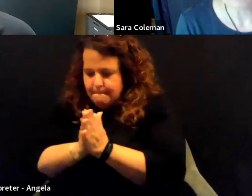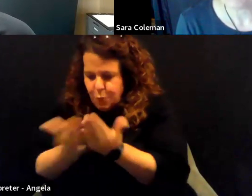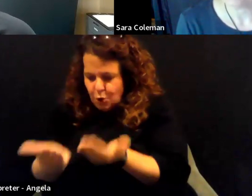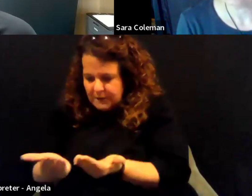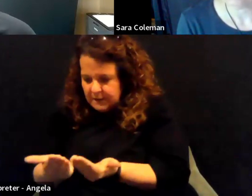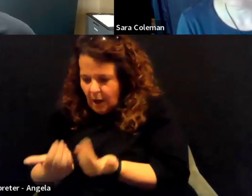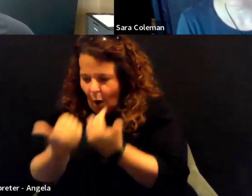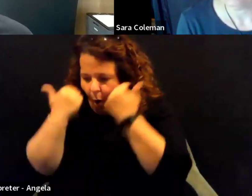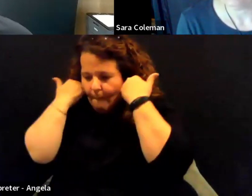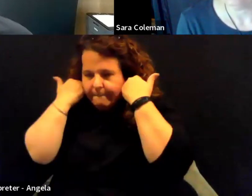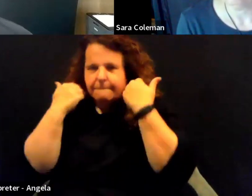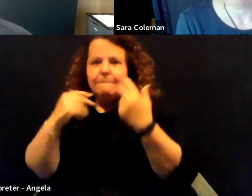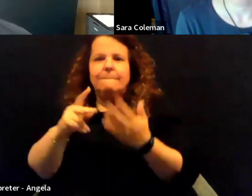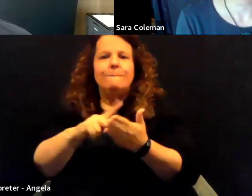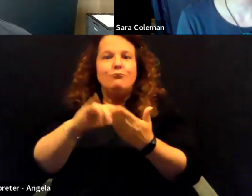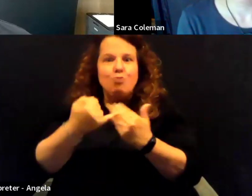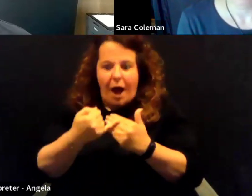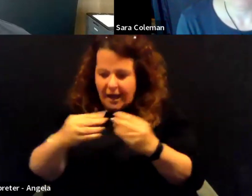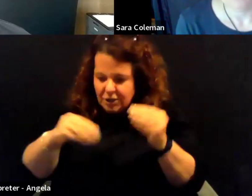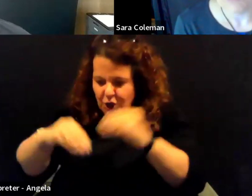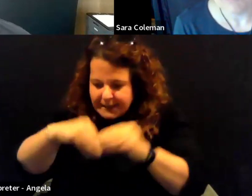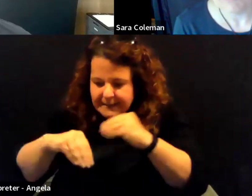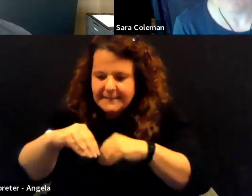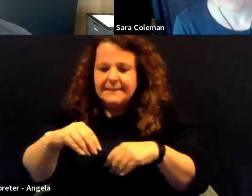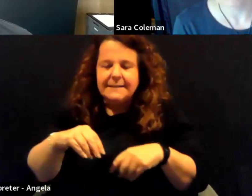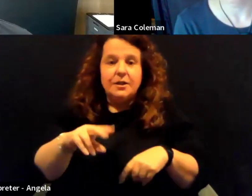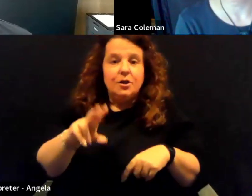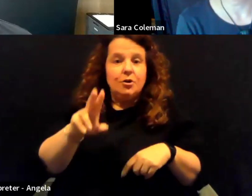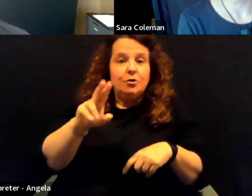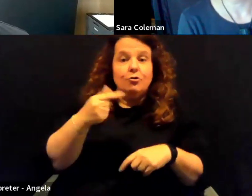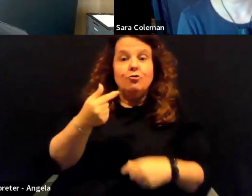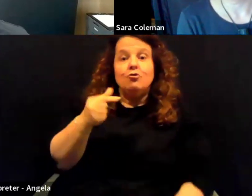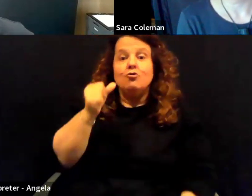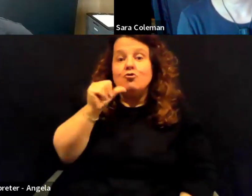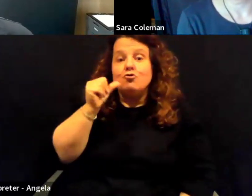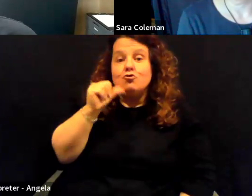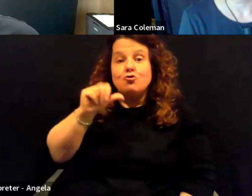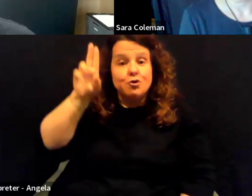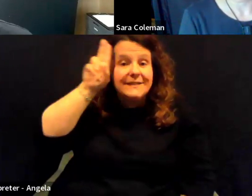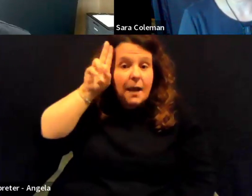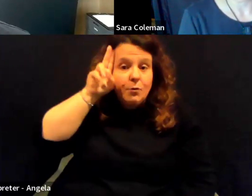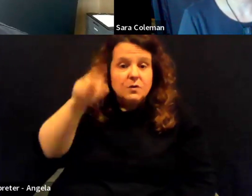, projects and Girl Scouts and those types of things because I had to find what I could